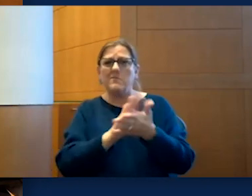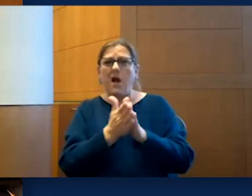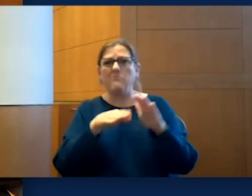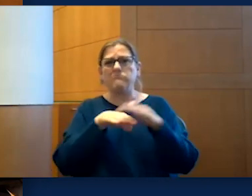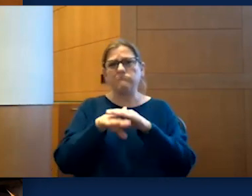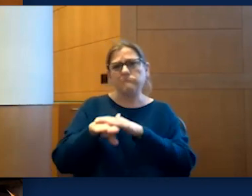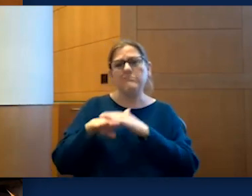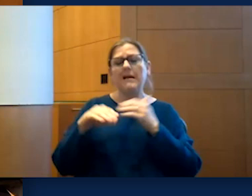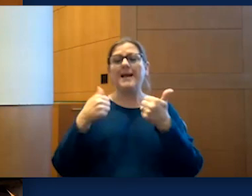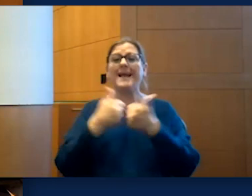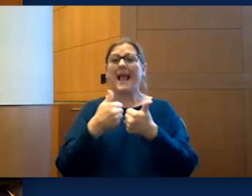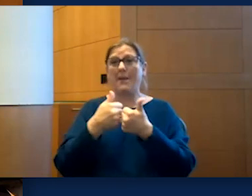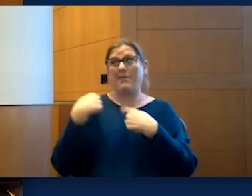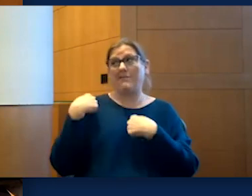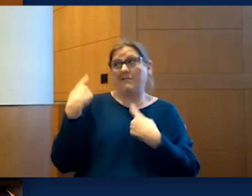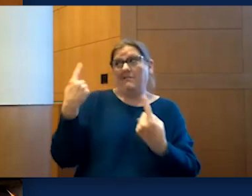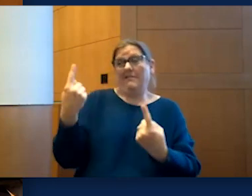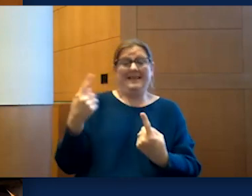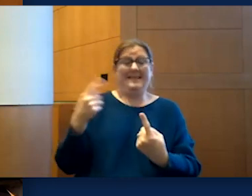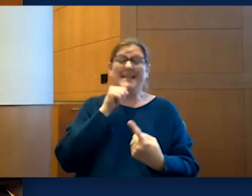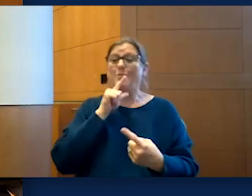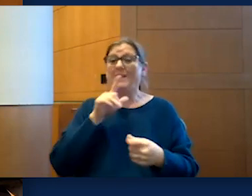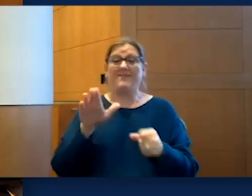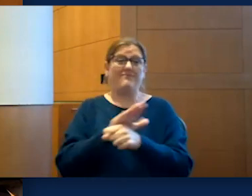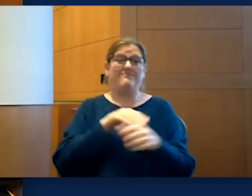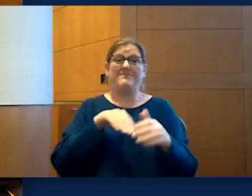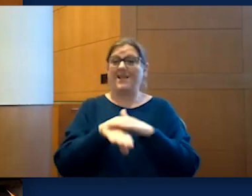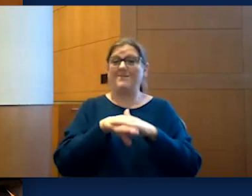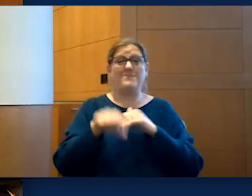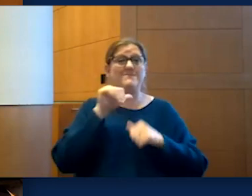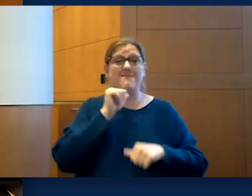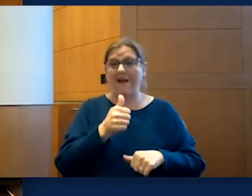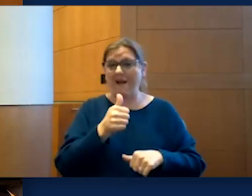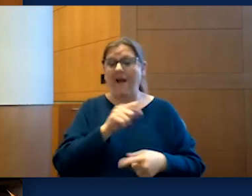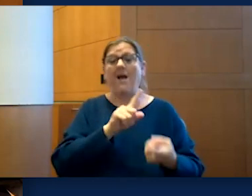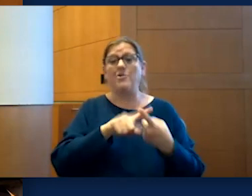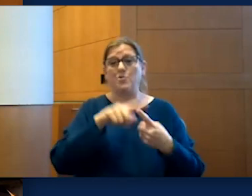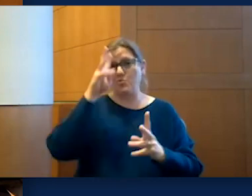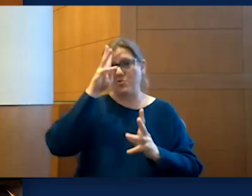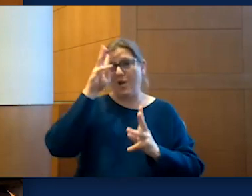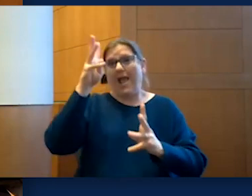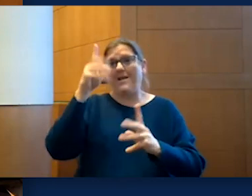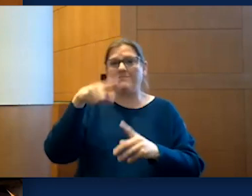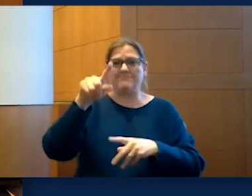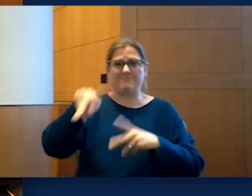And gaming for the longest time hasn't been very accessible, until the creation of devices like the x box controller which you see in the photo on the lap of the gamer right in the center here, the white and black device. That's an XBox adaptive controller.